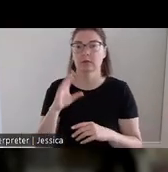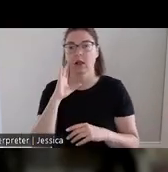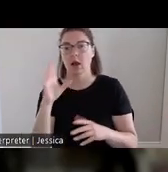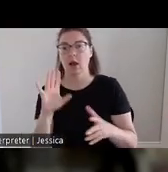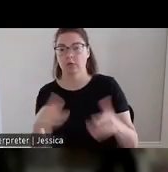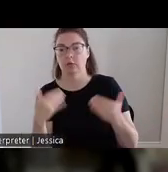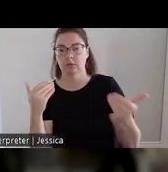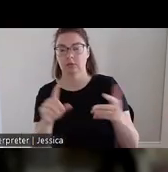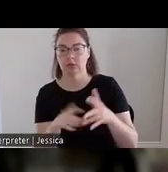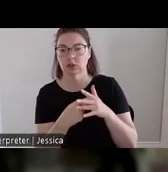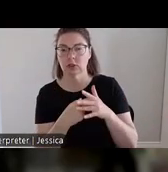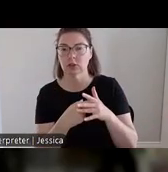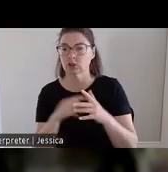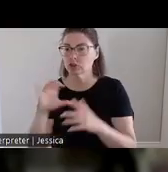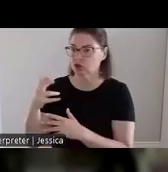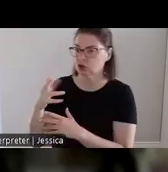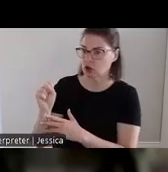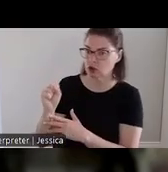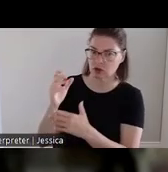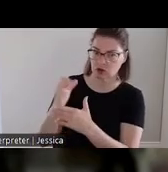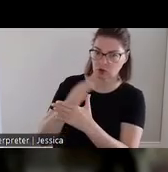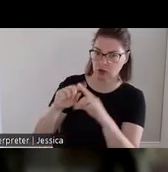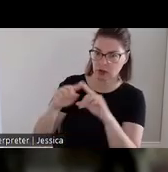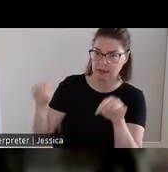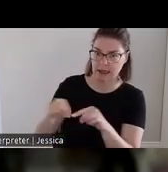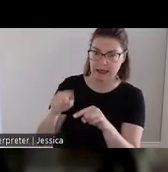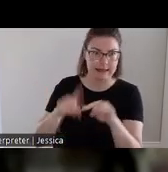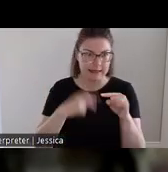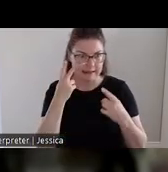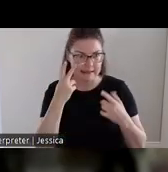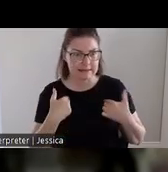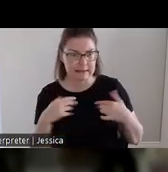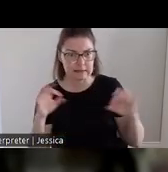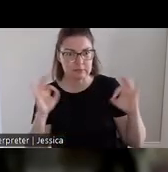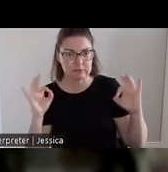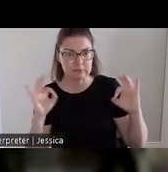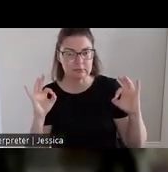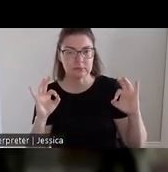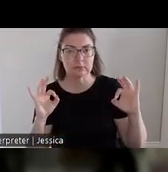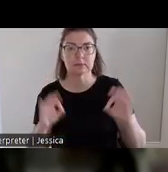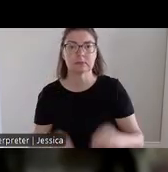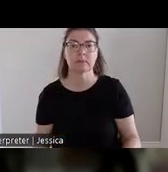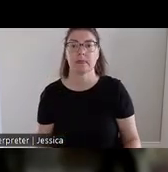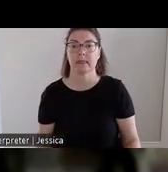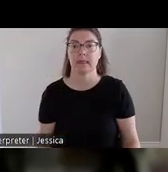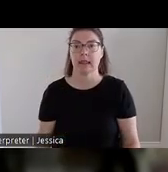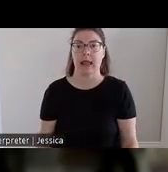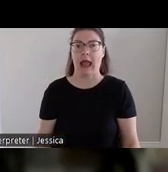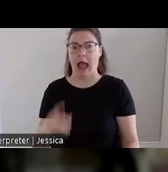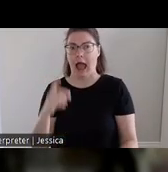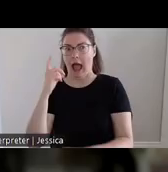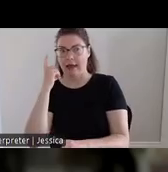Um, Charles, are you sharing slides, and I don't see them? (Charles LaPierre) I think I am.